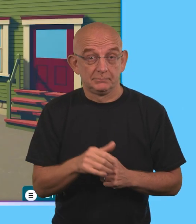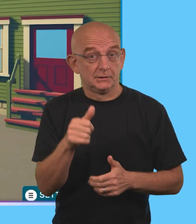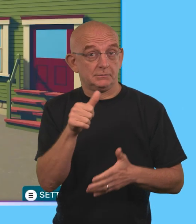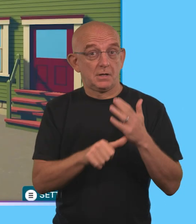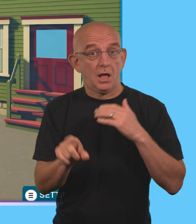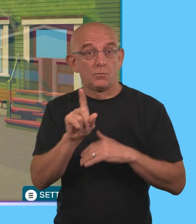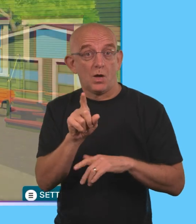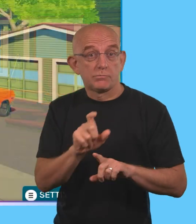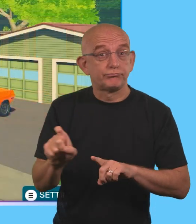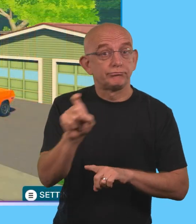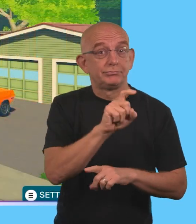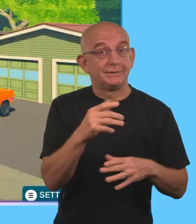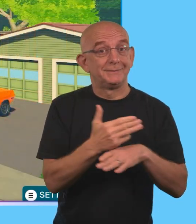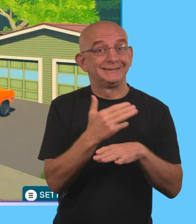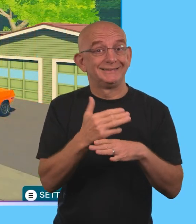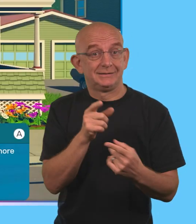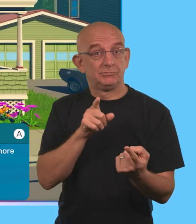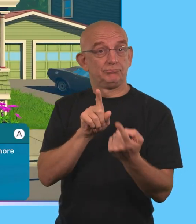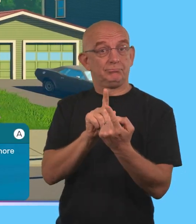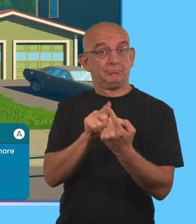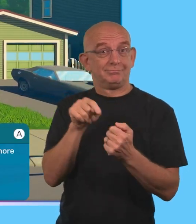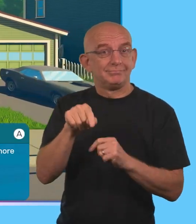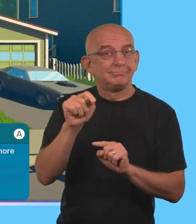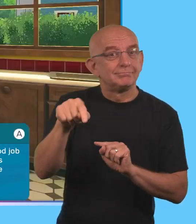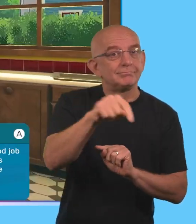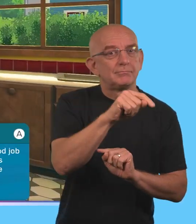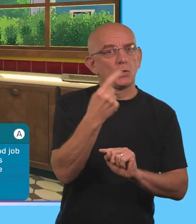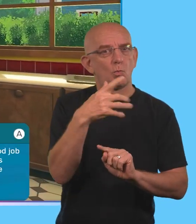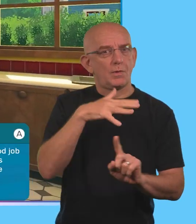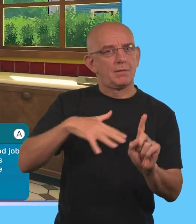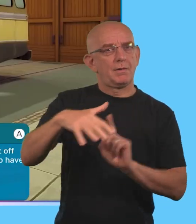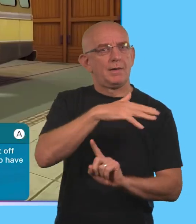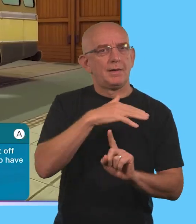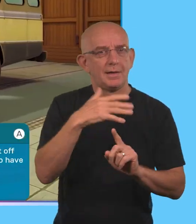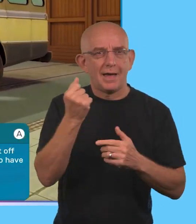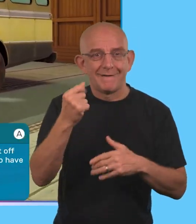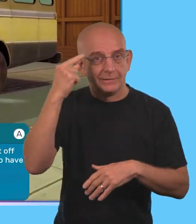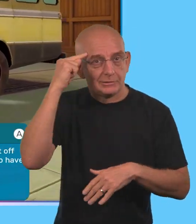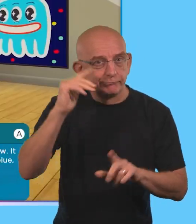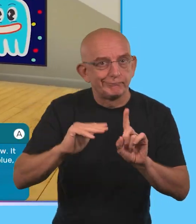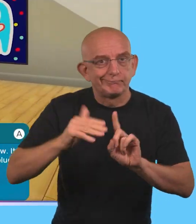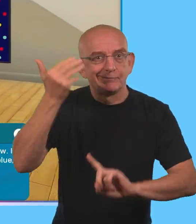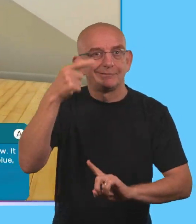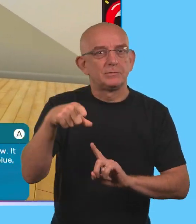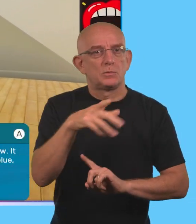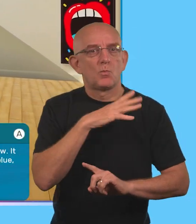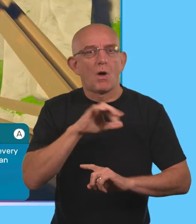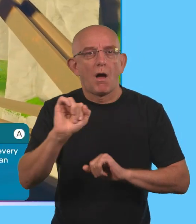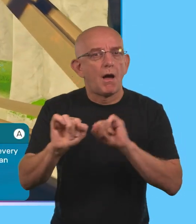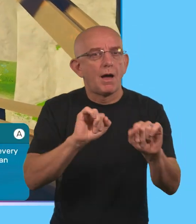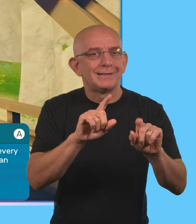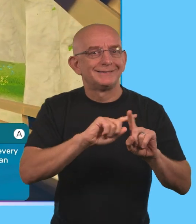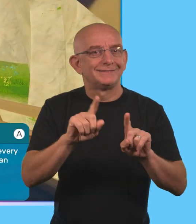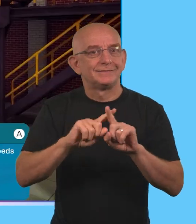You'll start your own spray painting business, meet with some of Splattervales most eccentric clients, and fulfill their requests.